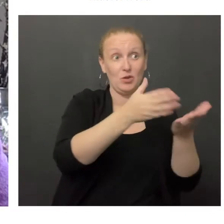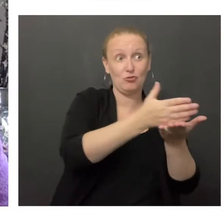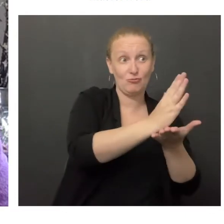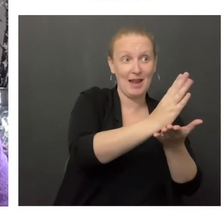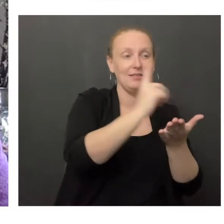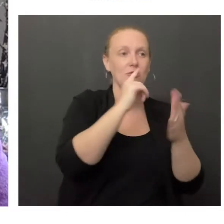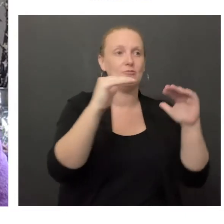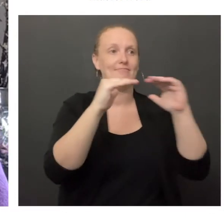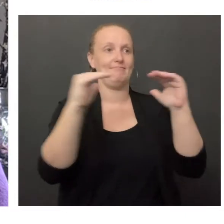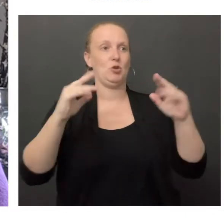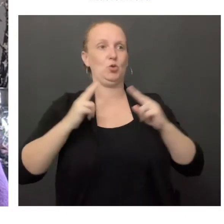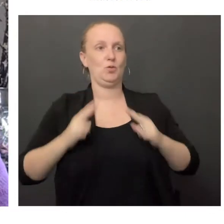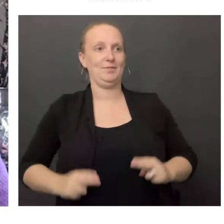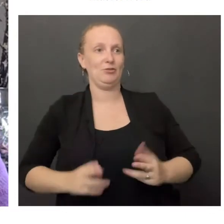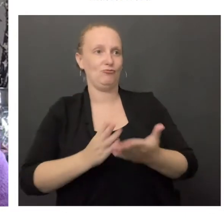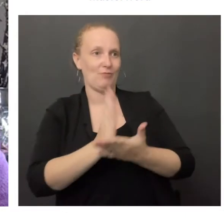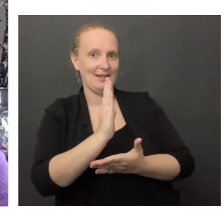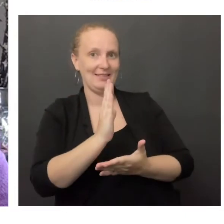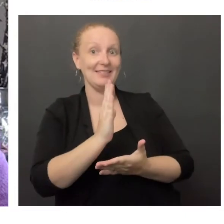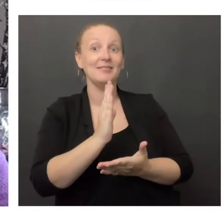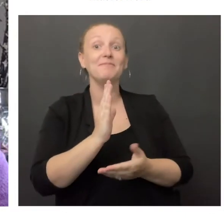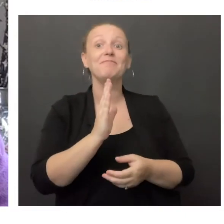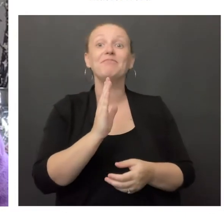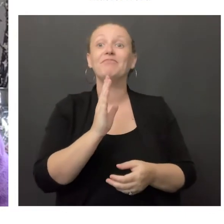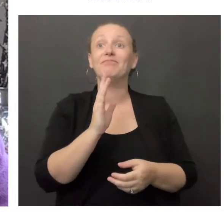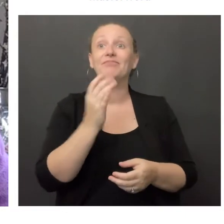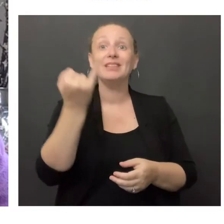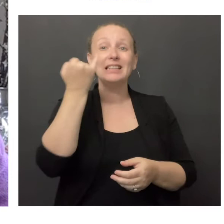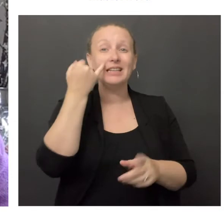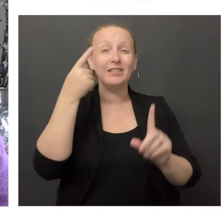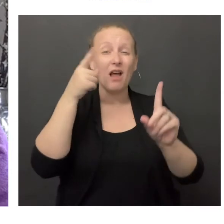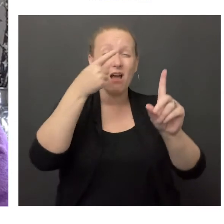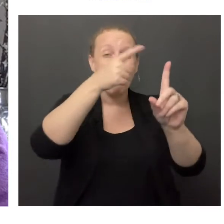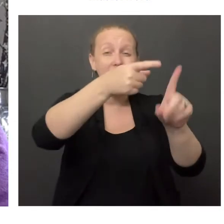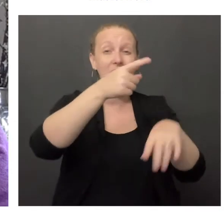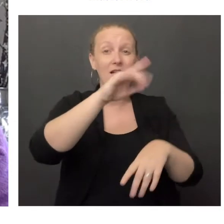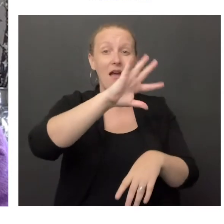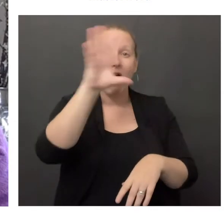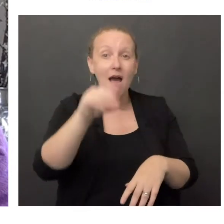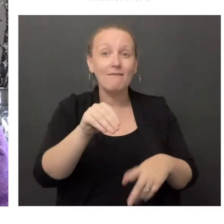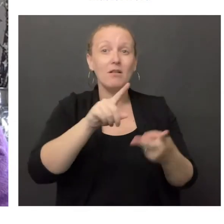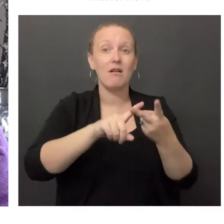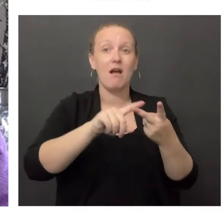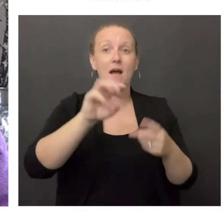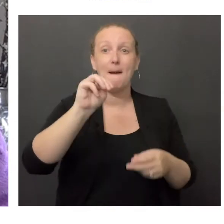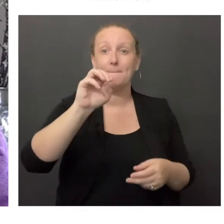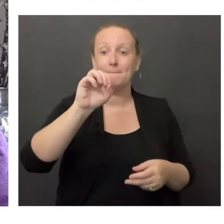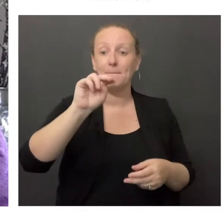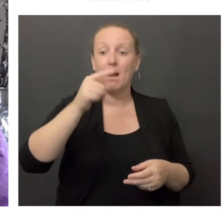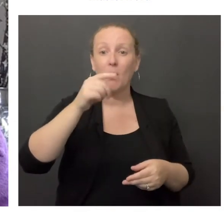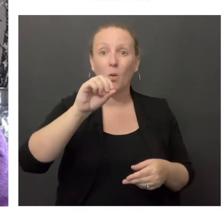time you're in the hospital there, in the remote part of Africa or Mongolia or China, and you don't know what's going on and